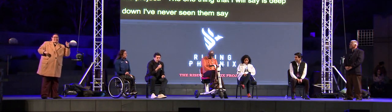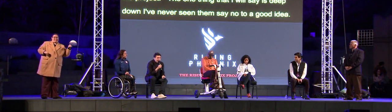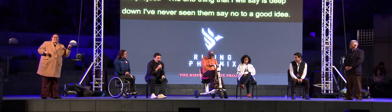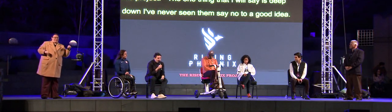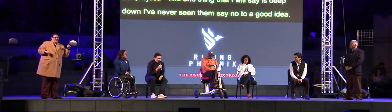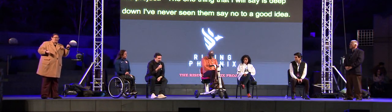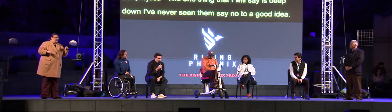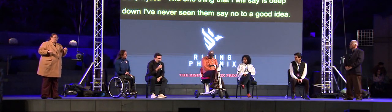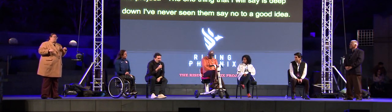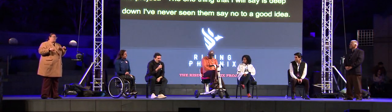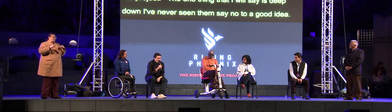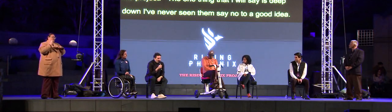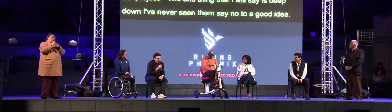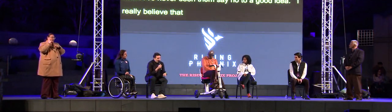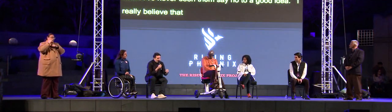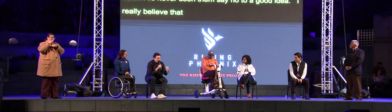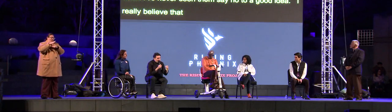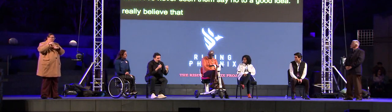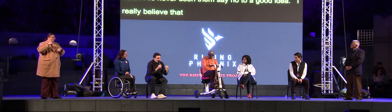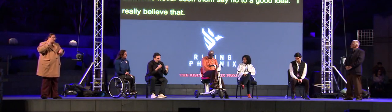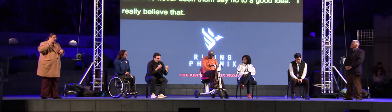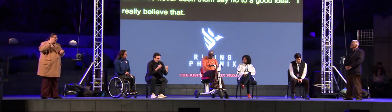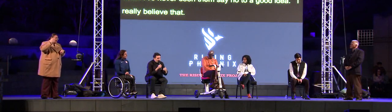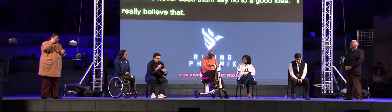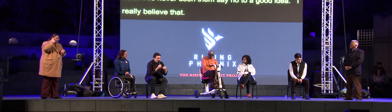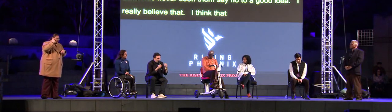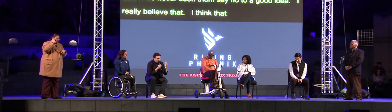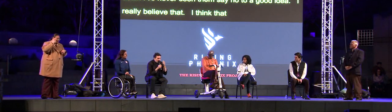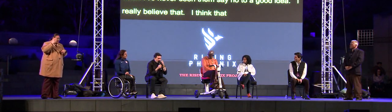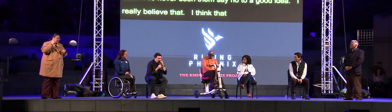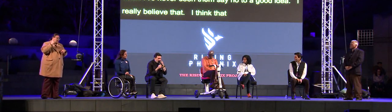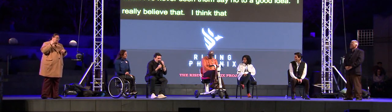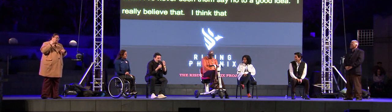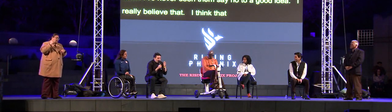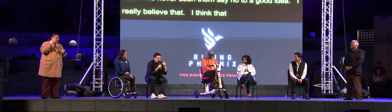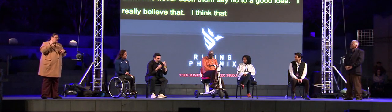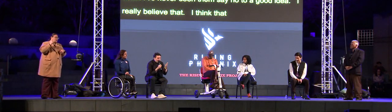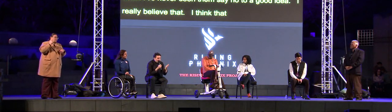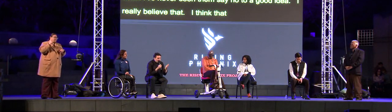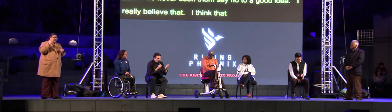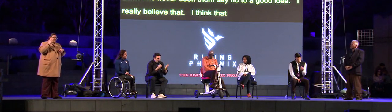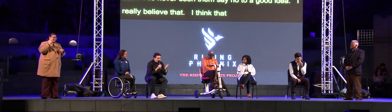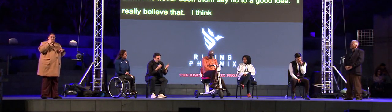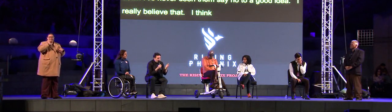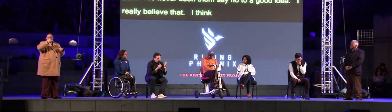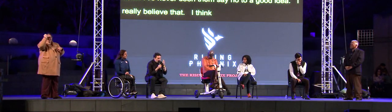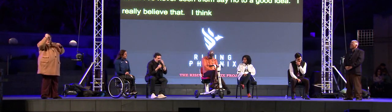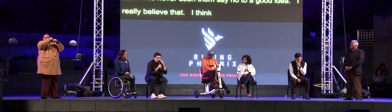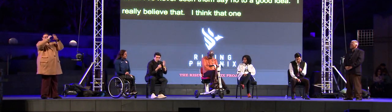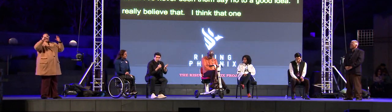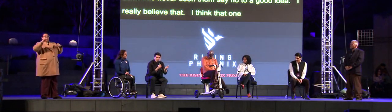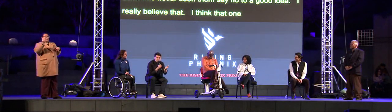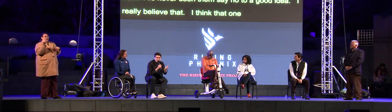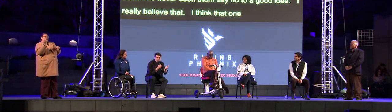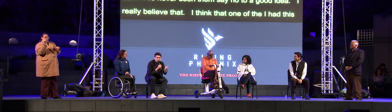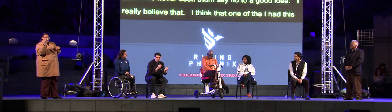I really believe that. I think that one of the-- I had this idea on 2012, which was to do with the torch